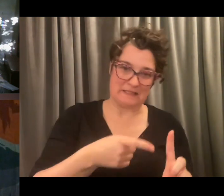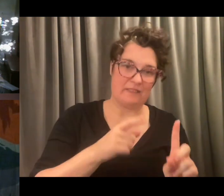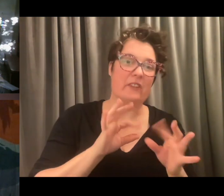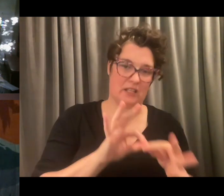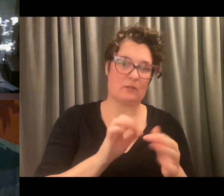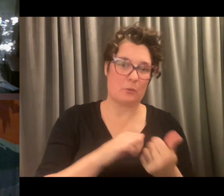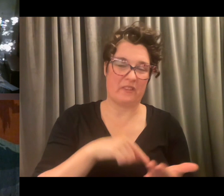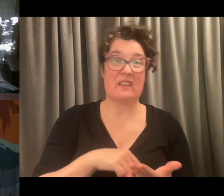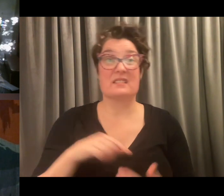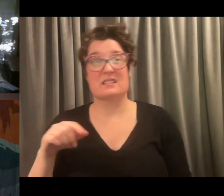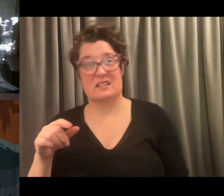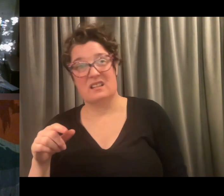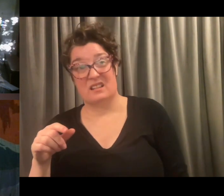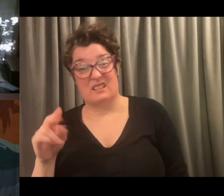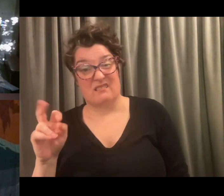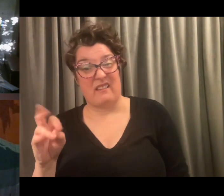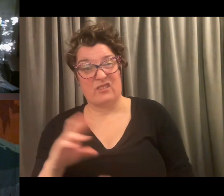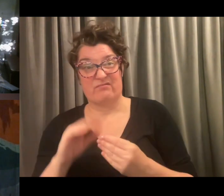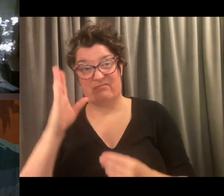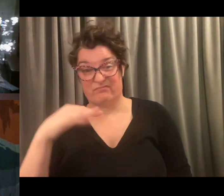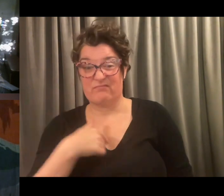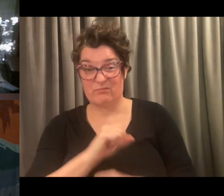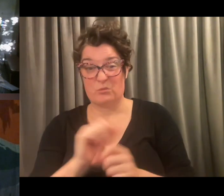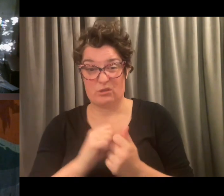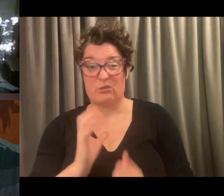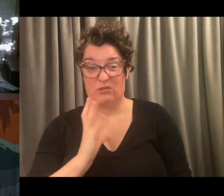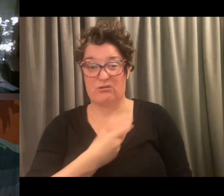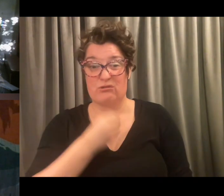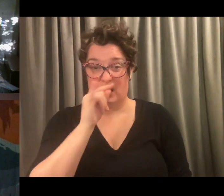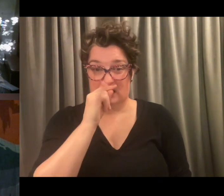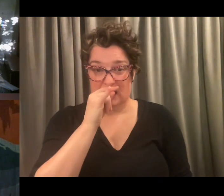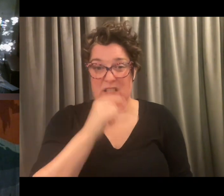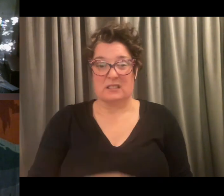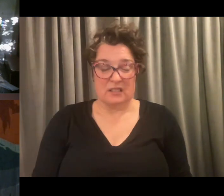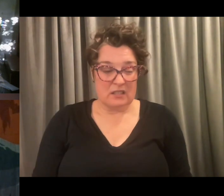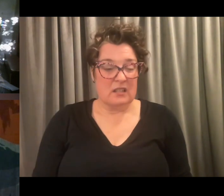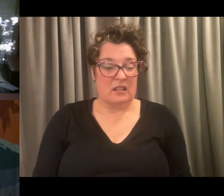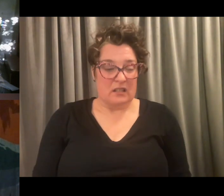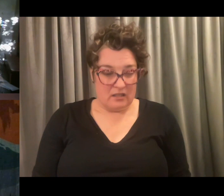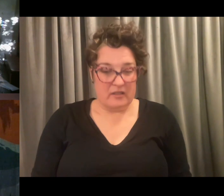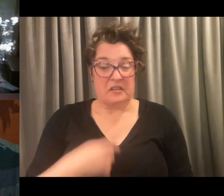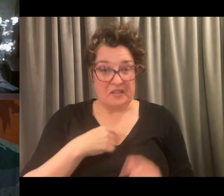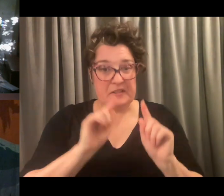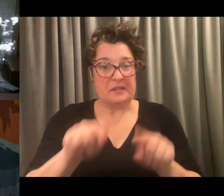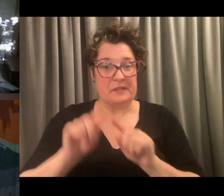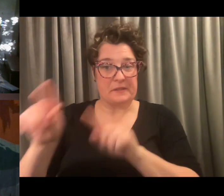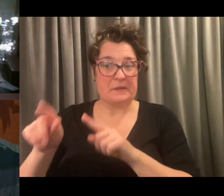I, I. I go into the schools every week and run support groups for queer and trans